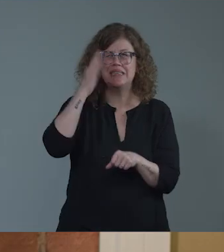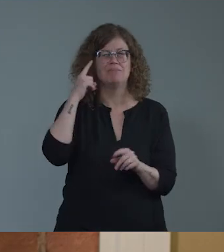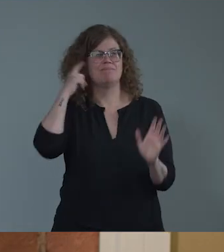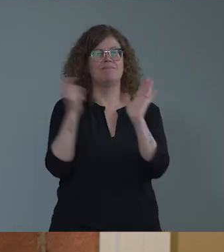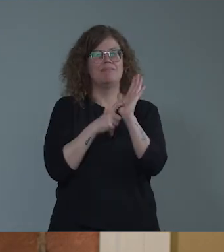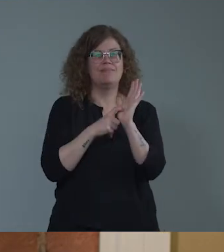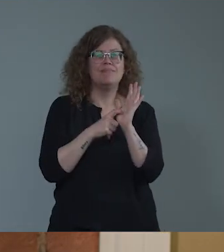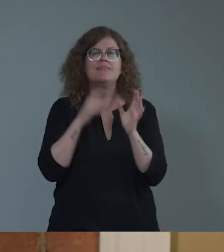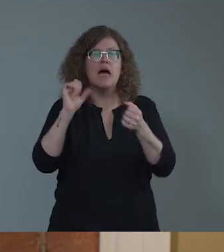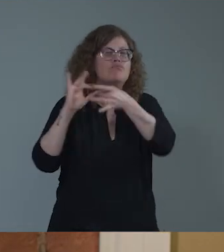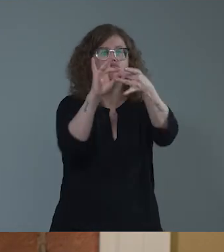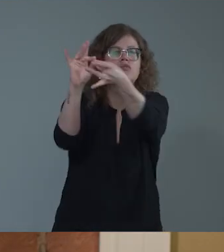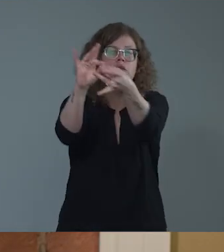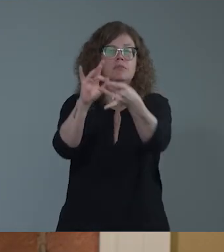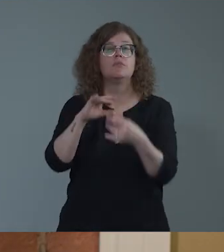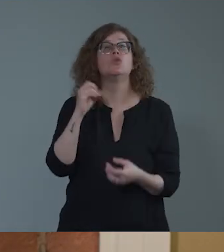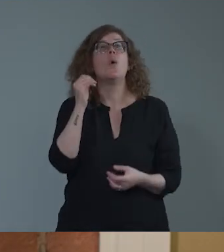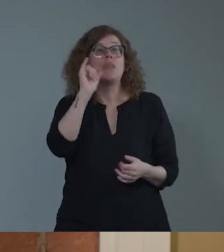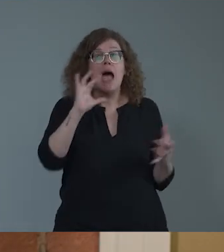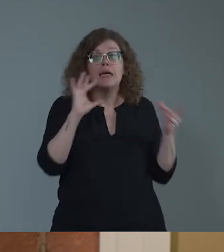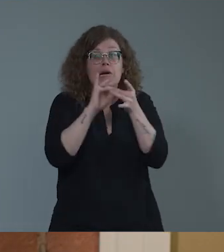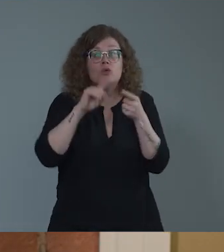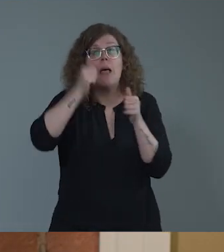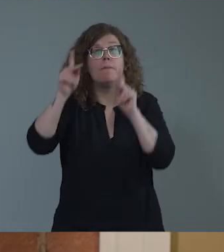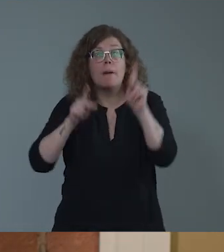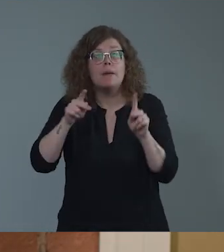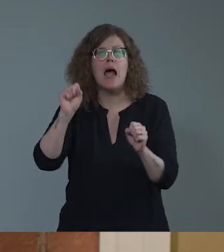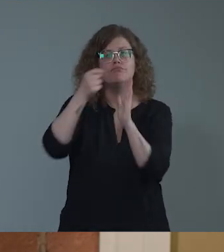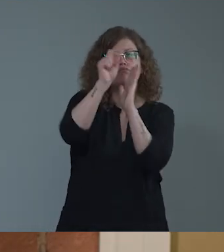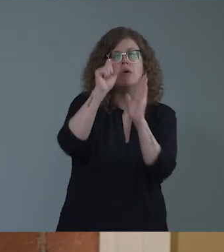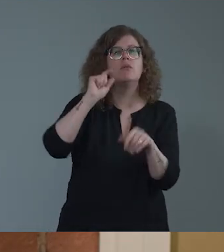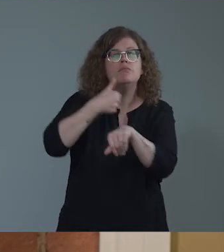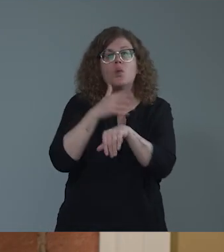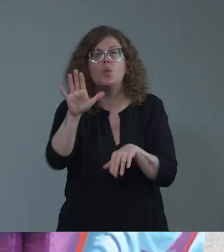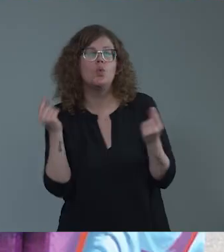And so one of the things we ask of our utility box artists is that we want to make sure that their designs